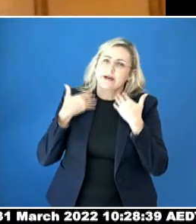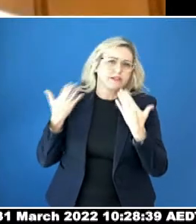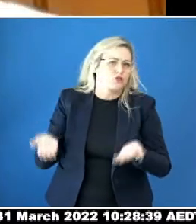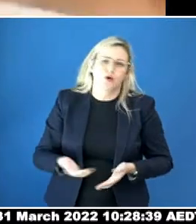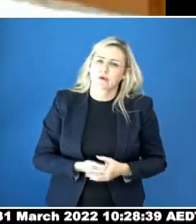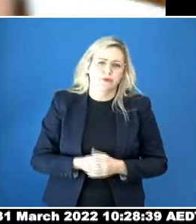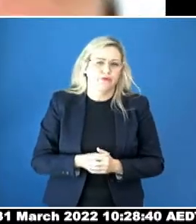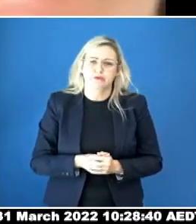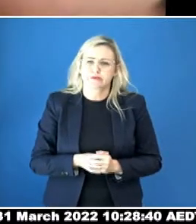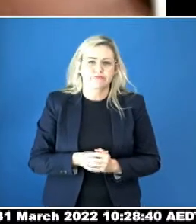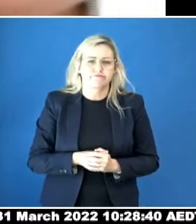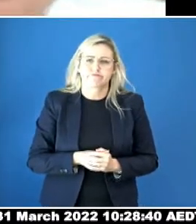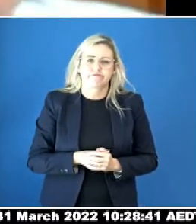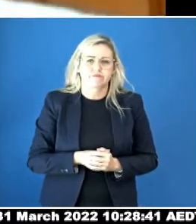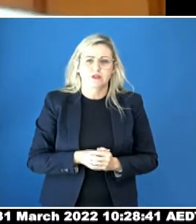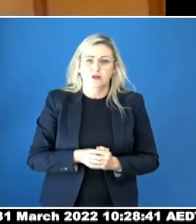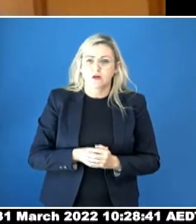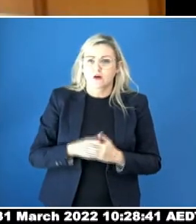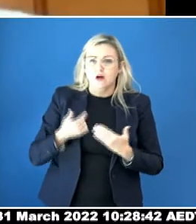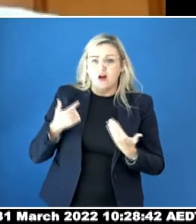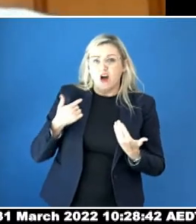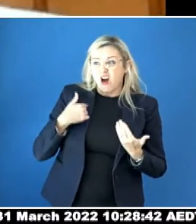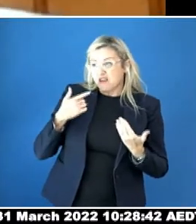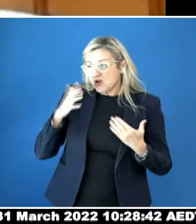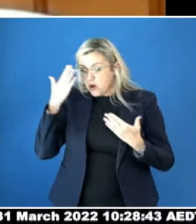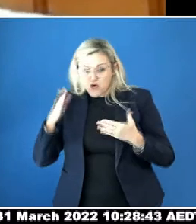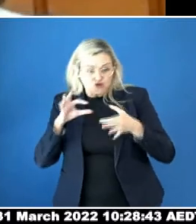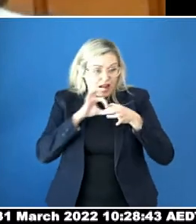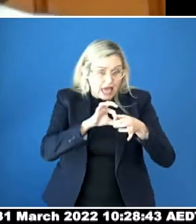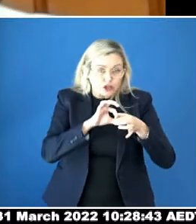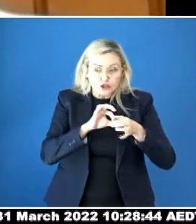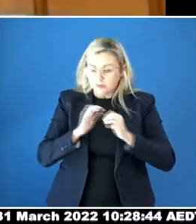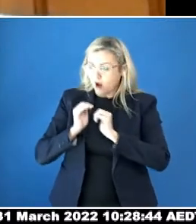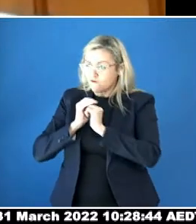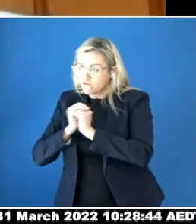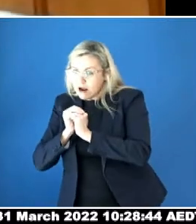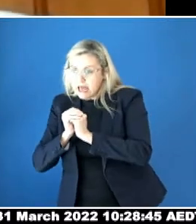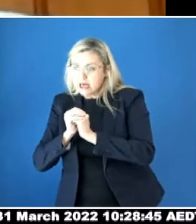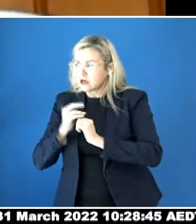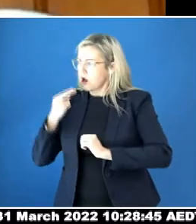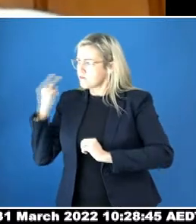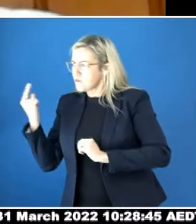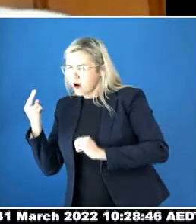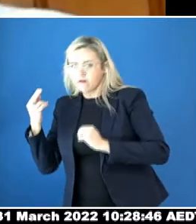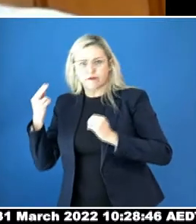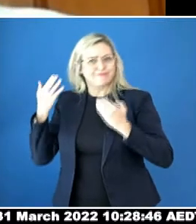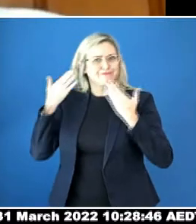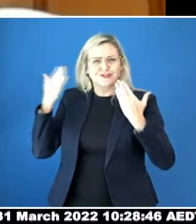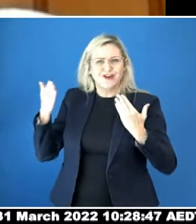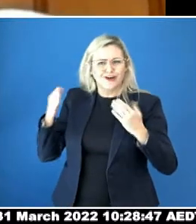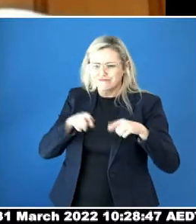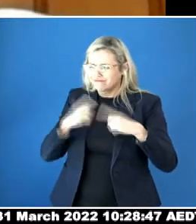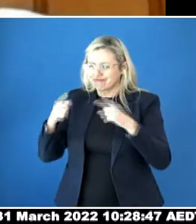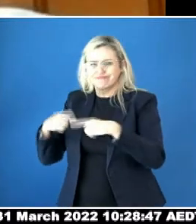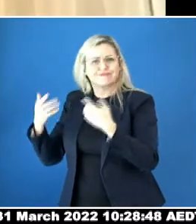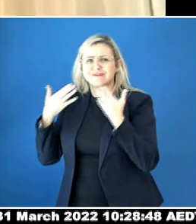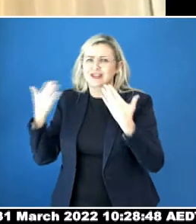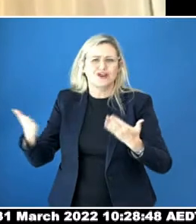that. MS EASTMAN: Did anybody teach you about